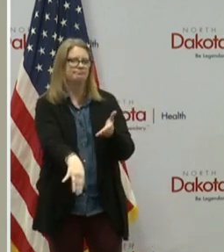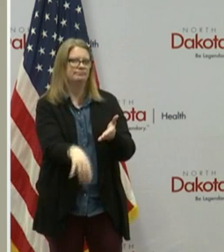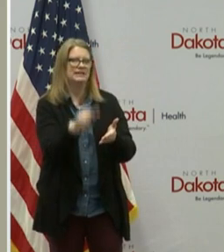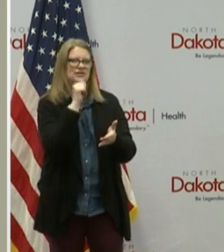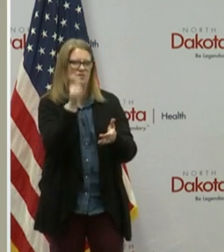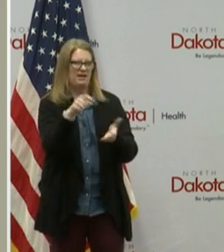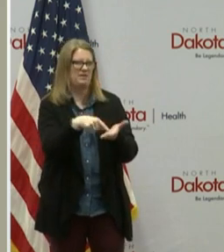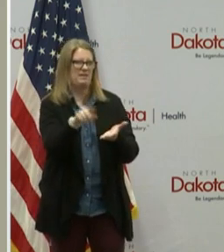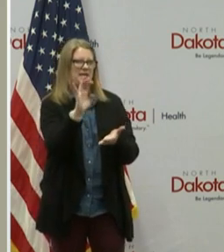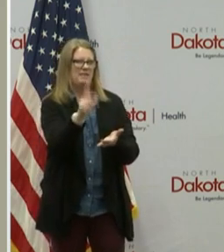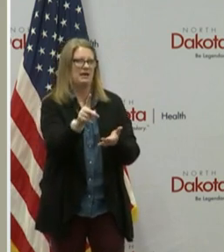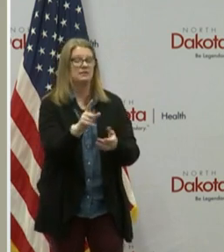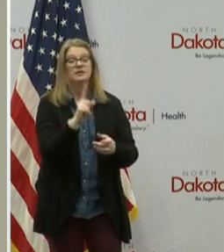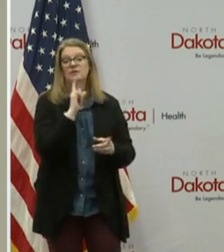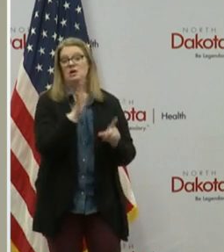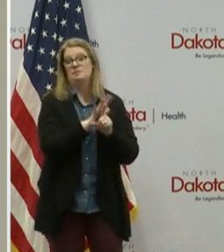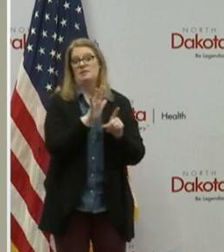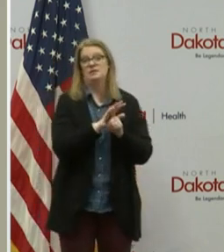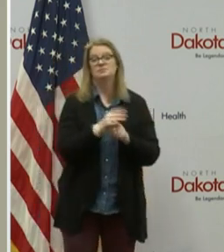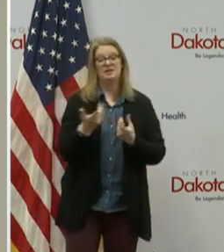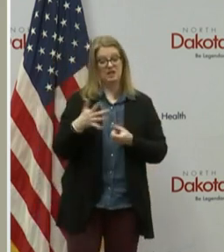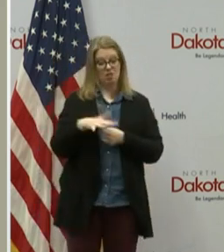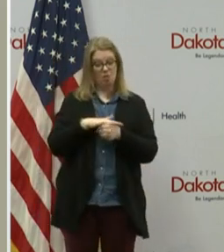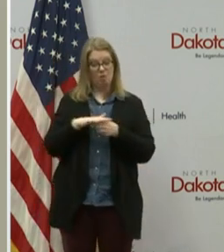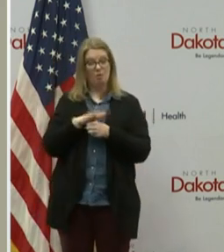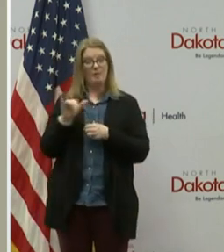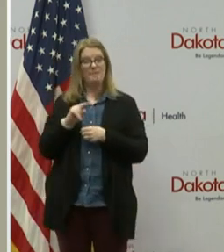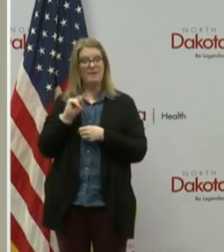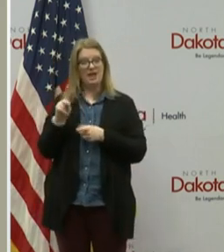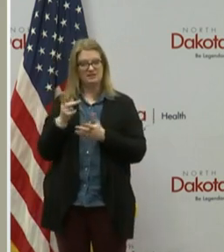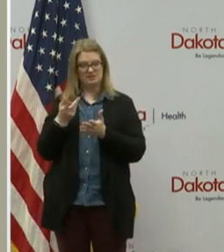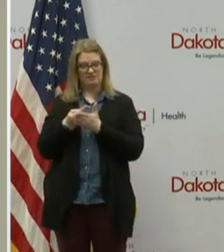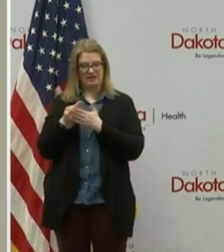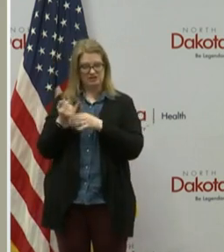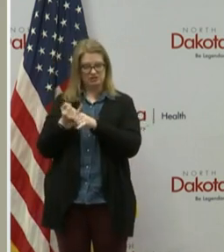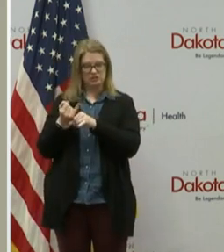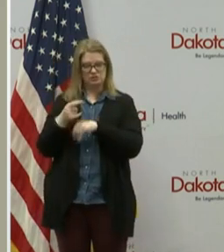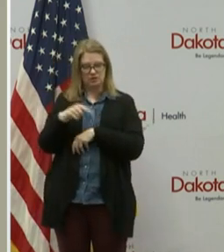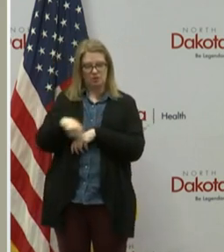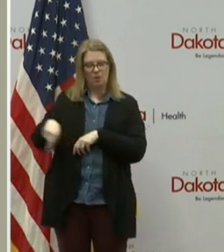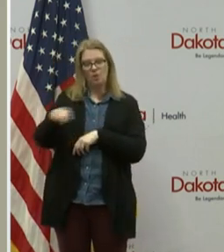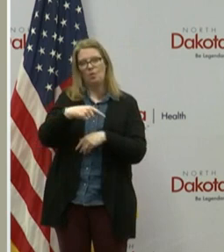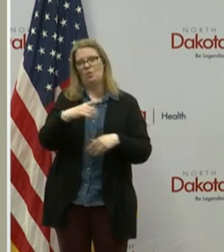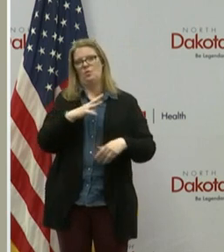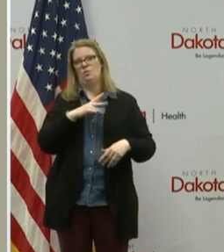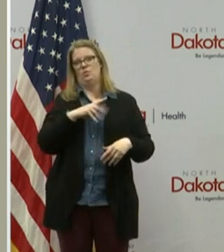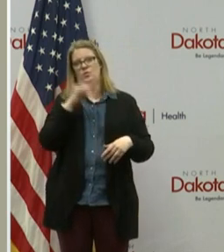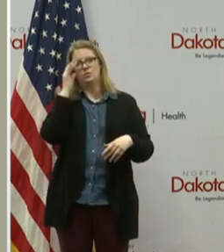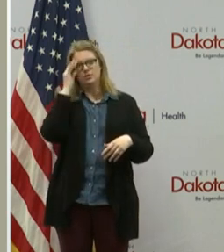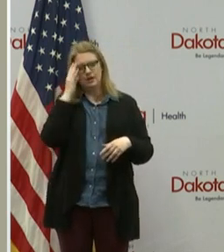THE LOAN BECOMES A GRANT AND IS FORGIVEN. IT WAS SO POPULAR, BUT I WANT